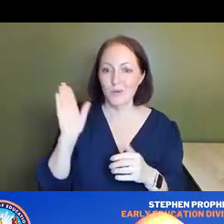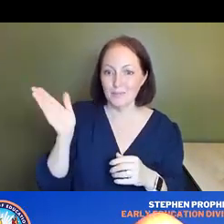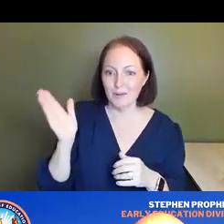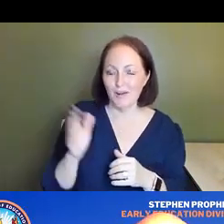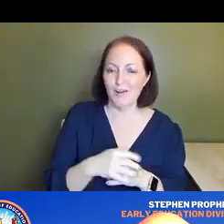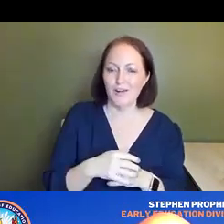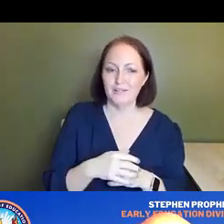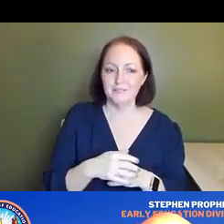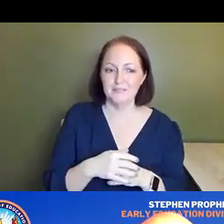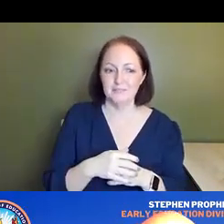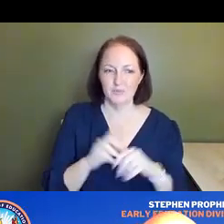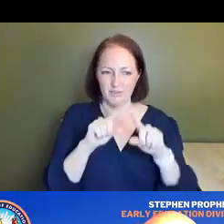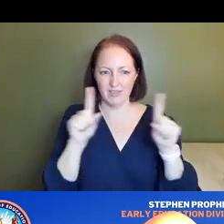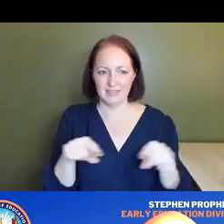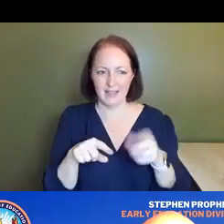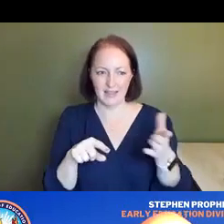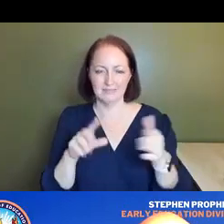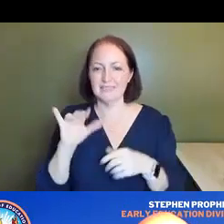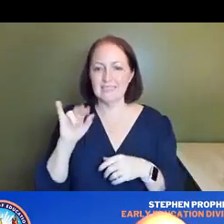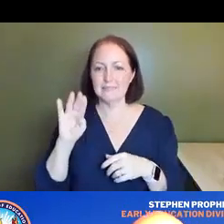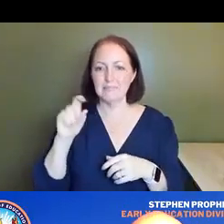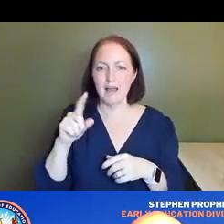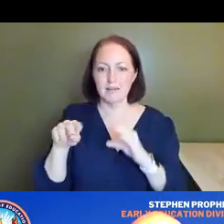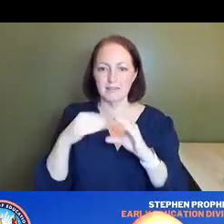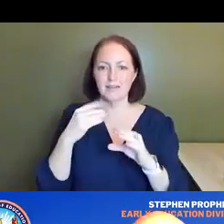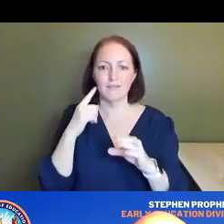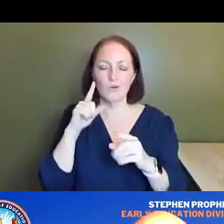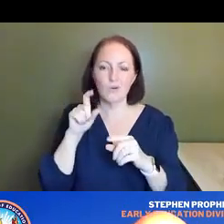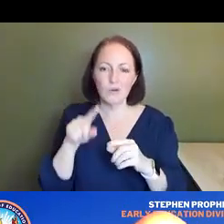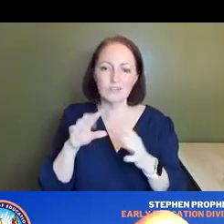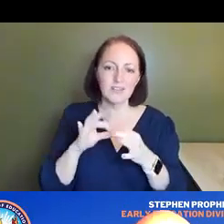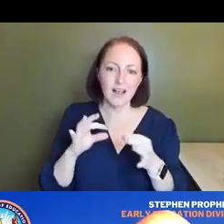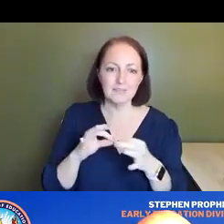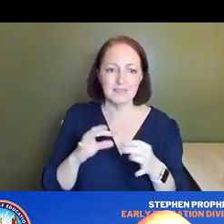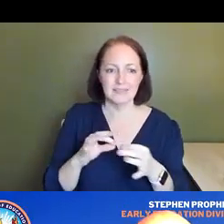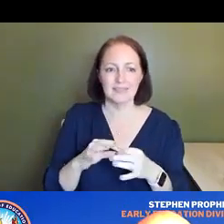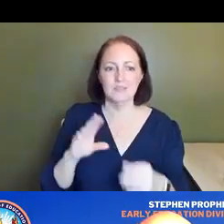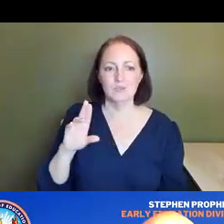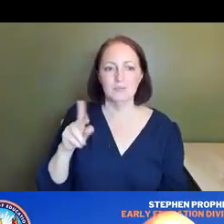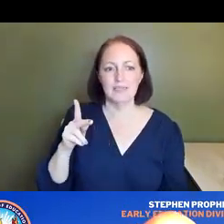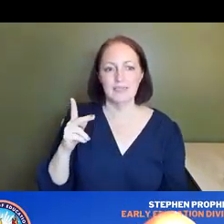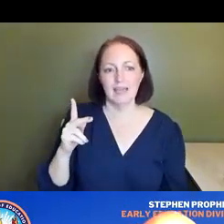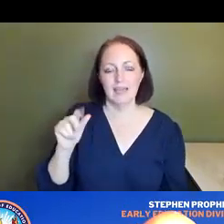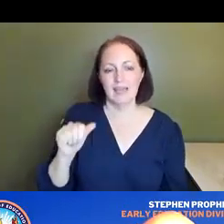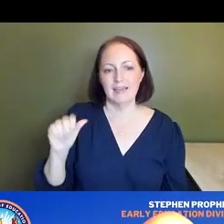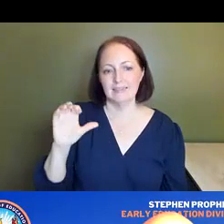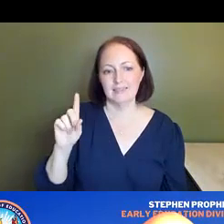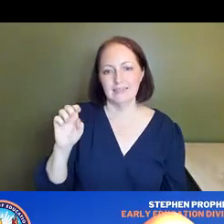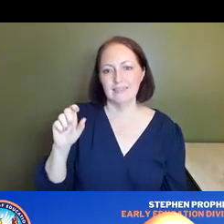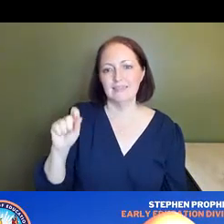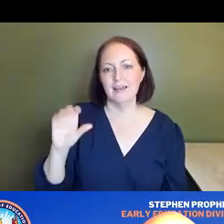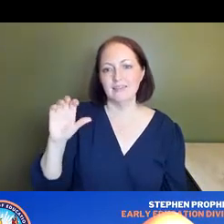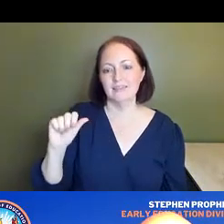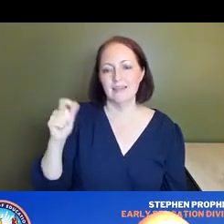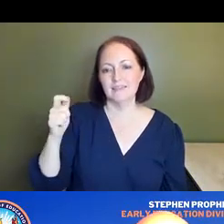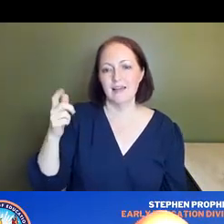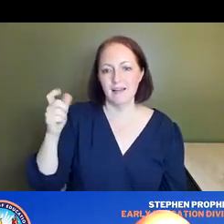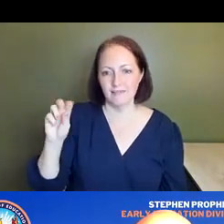got on the side here our inbox for questions and comments which you can find at UPK@cde.ca.gov.